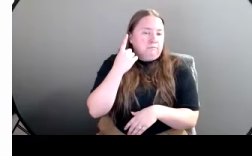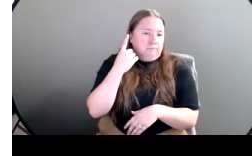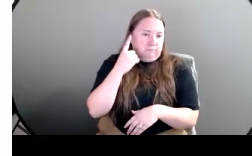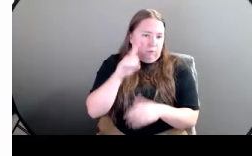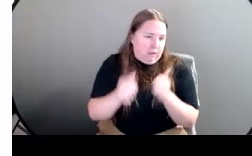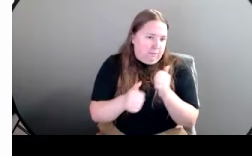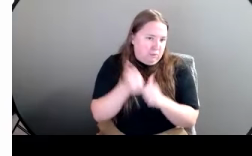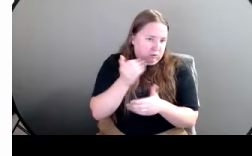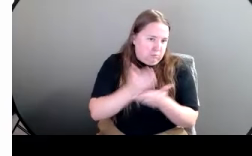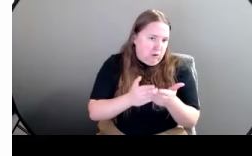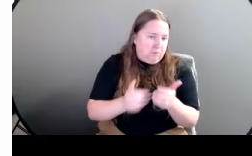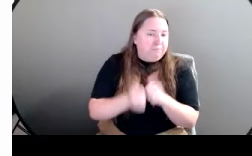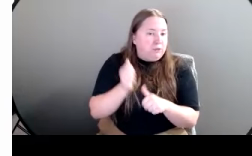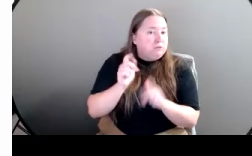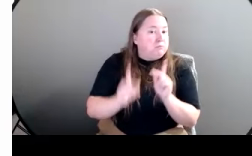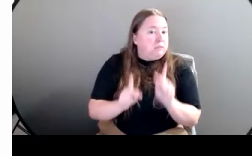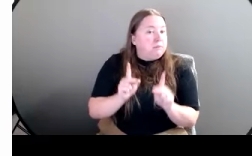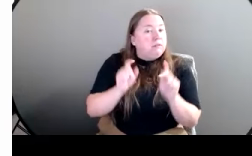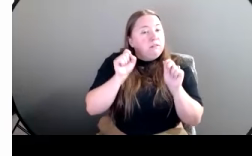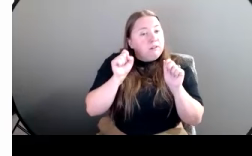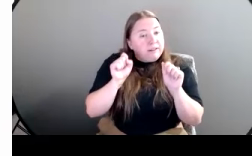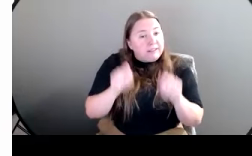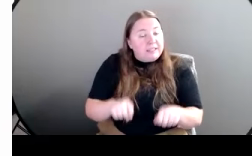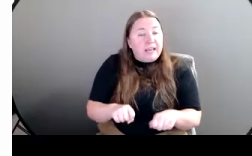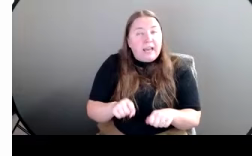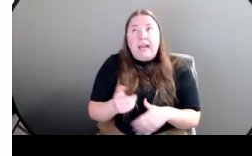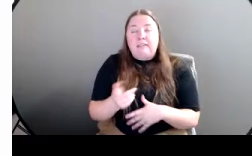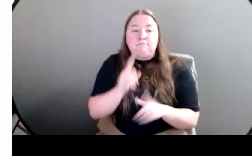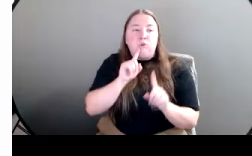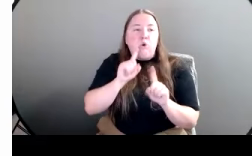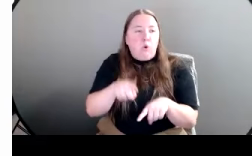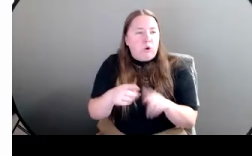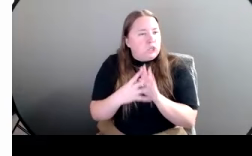most people can, order copies of,